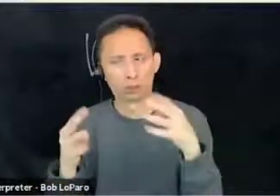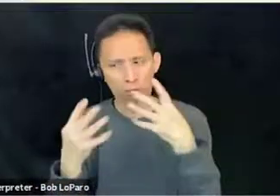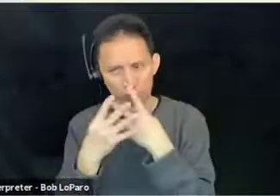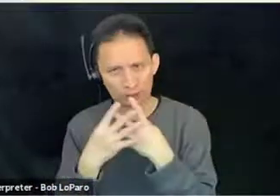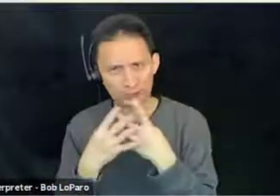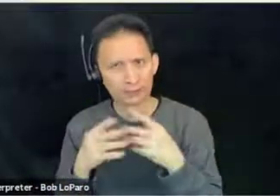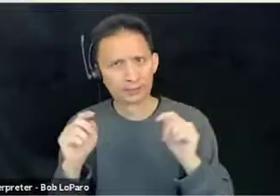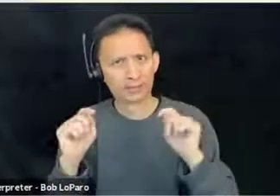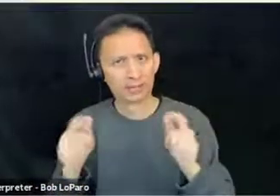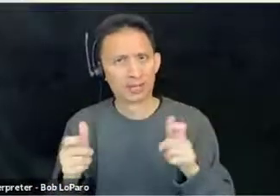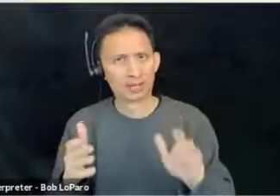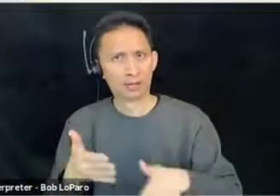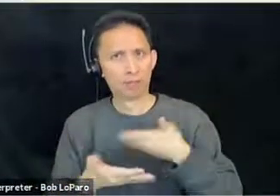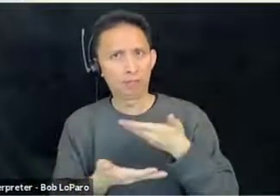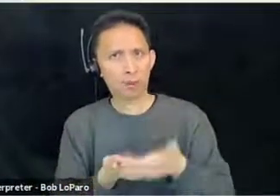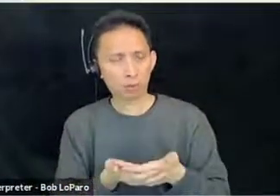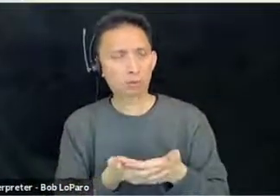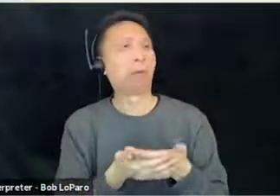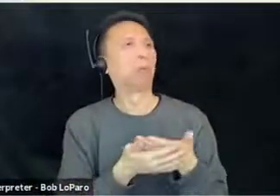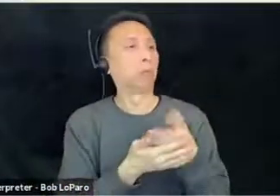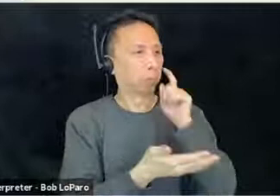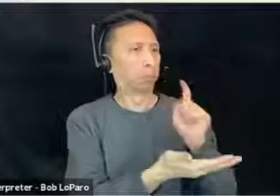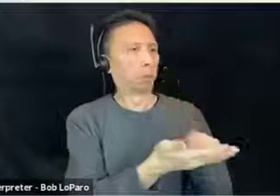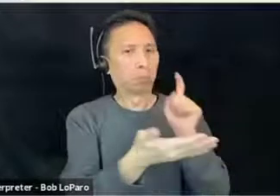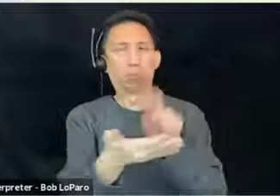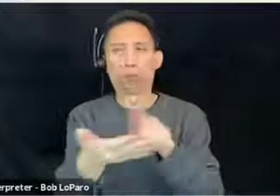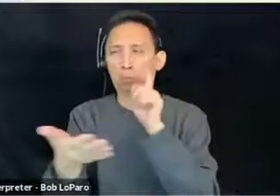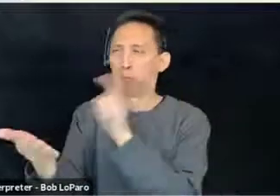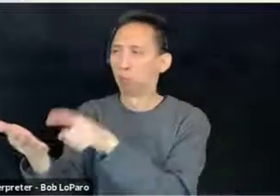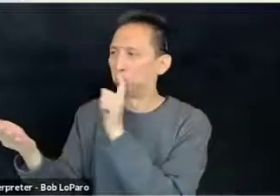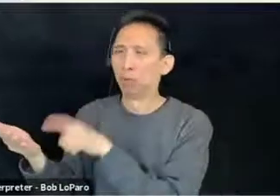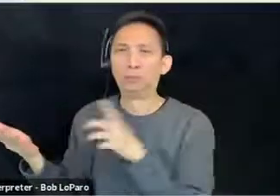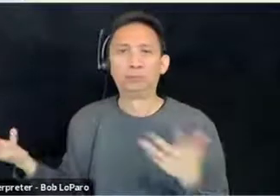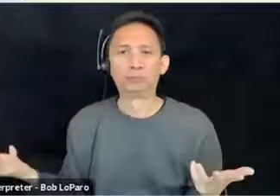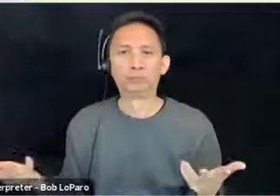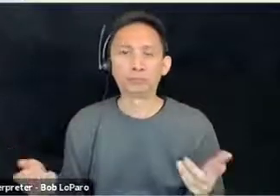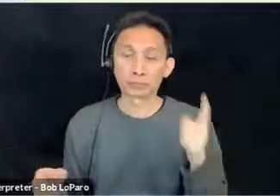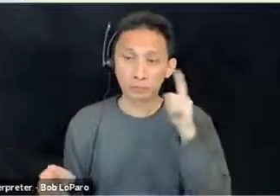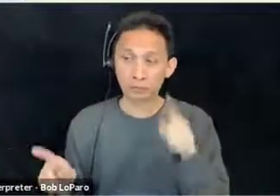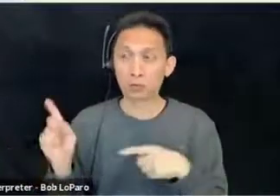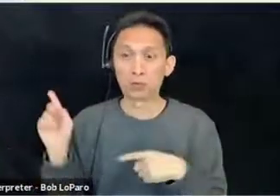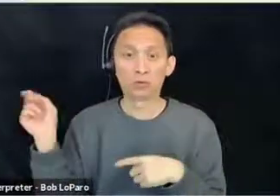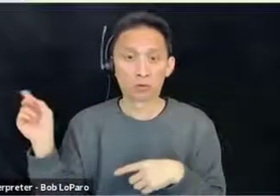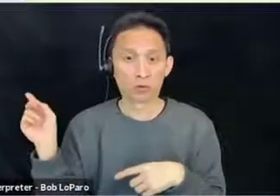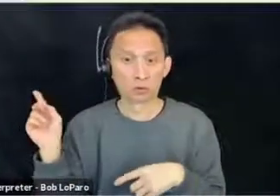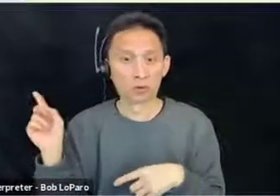but for this specific disease, Aidan's Law, which is the X-ALD,